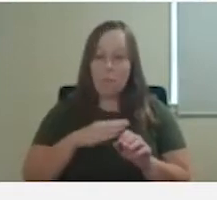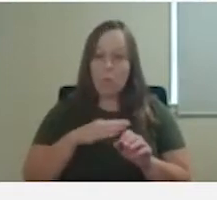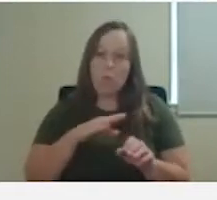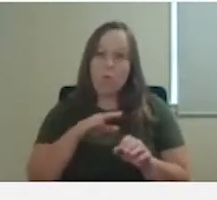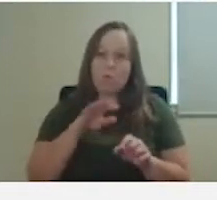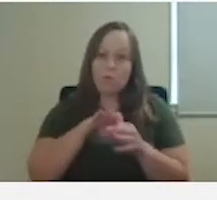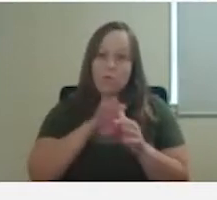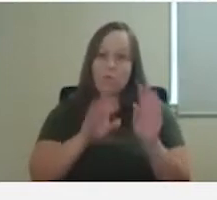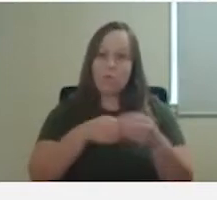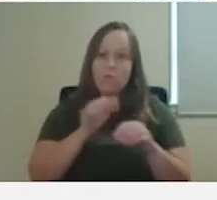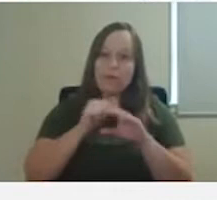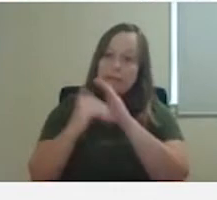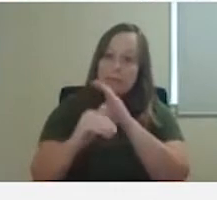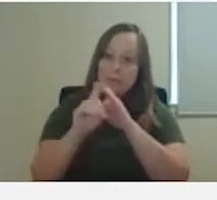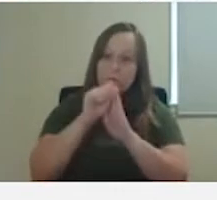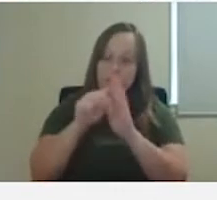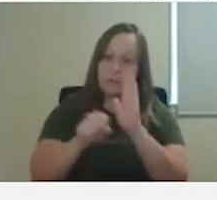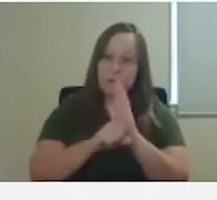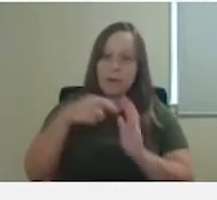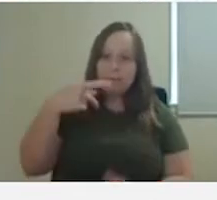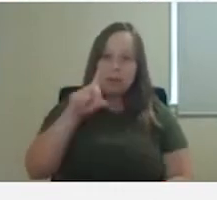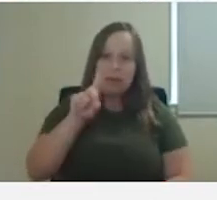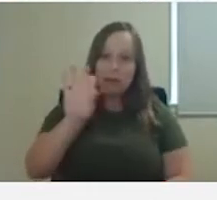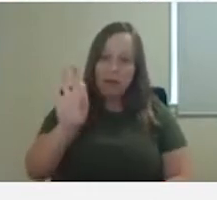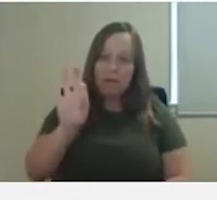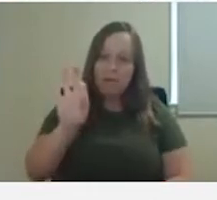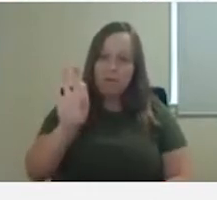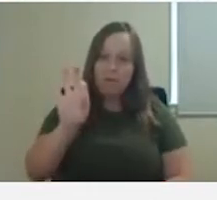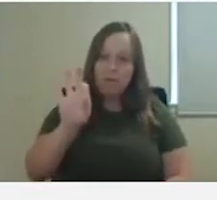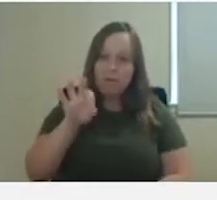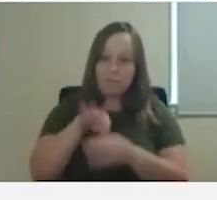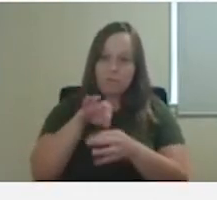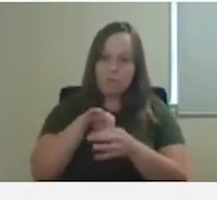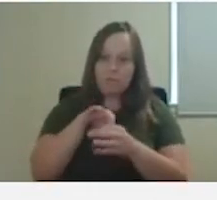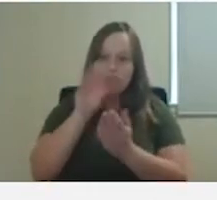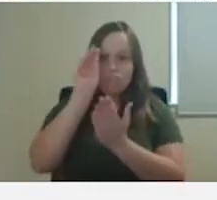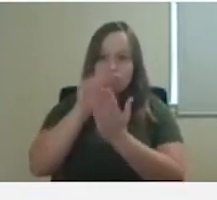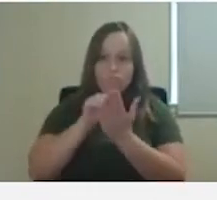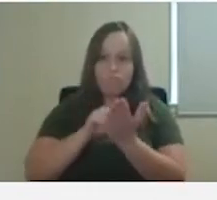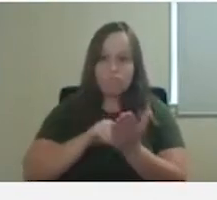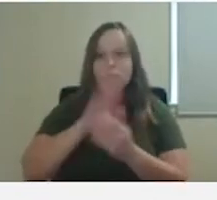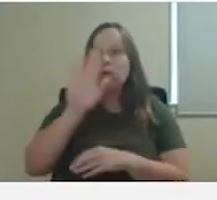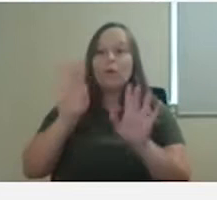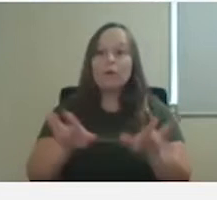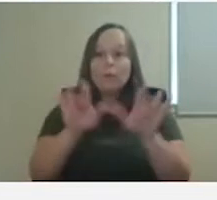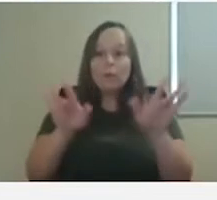a state-issued PDF ballot that you are able to mark on your computer using whatever